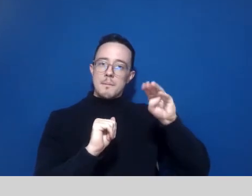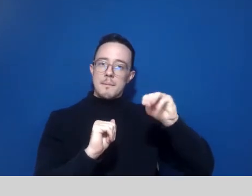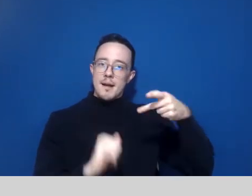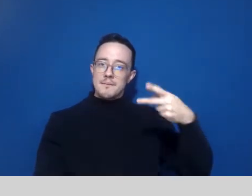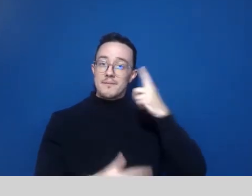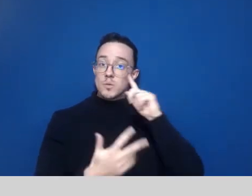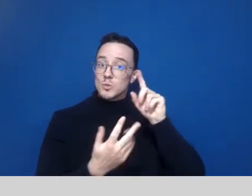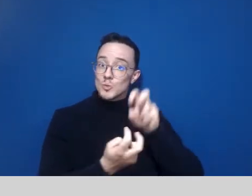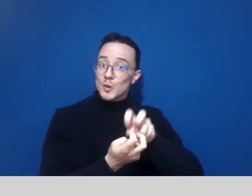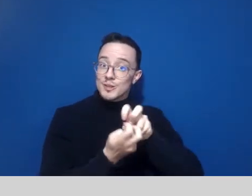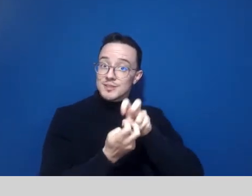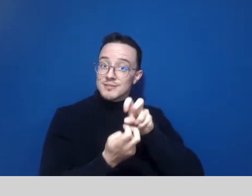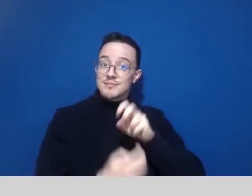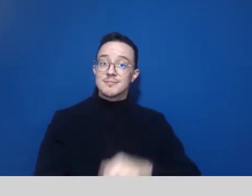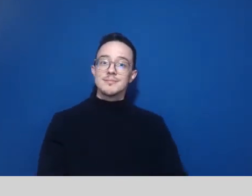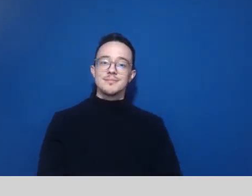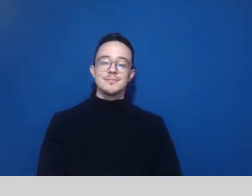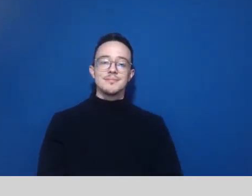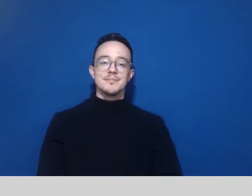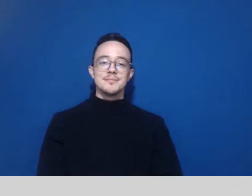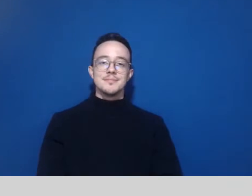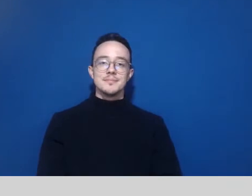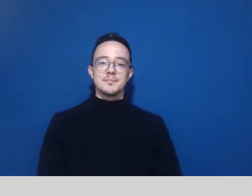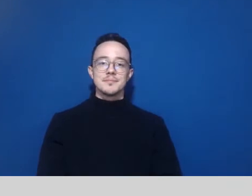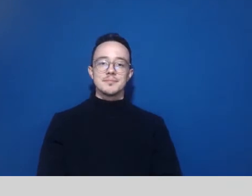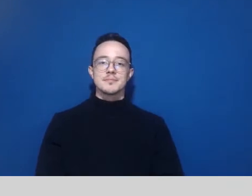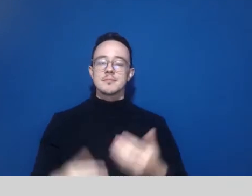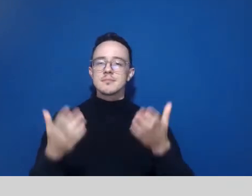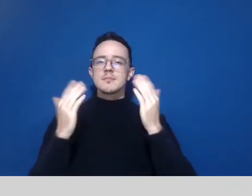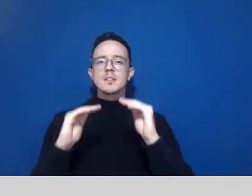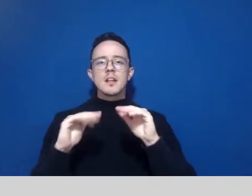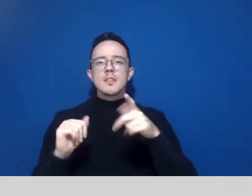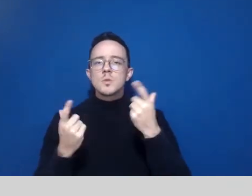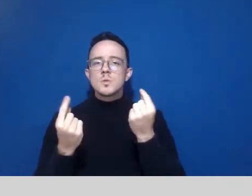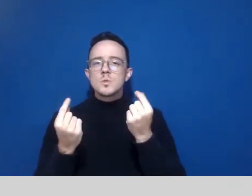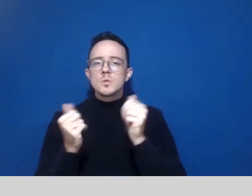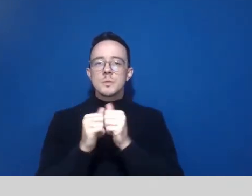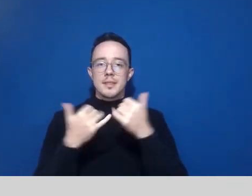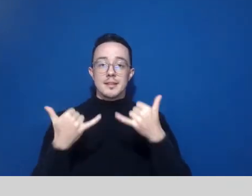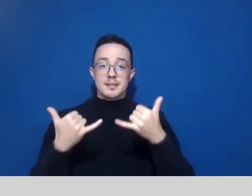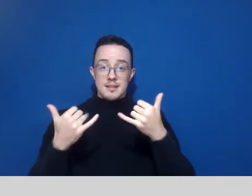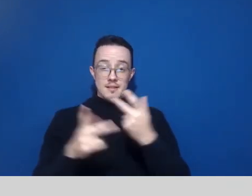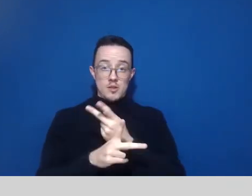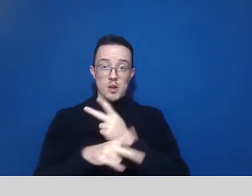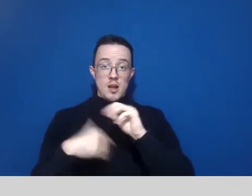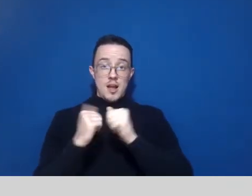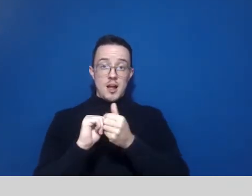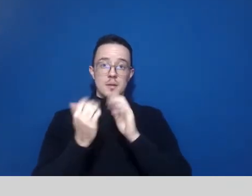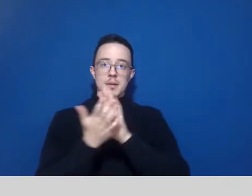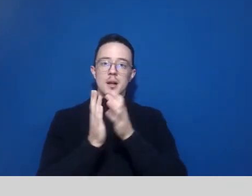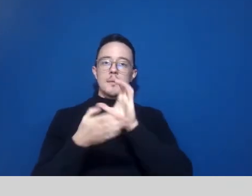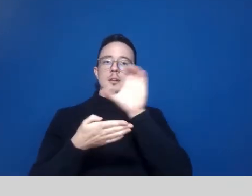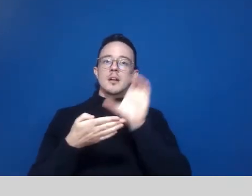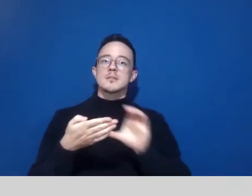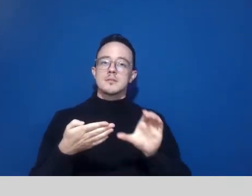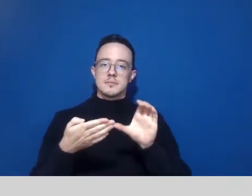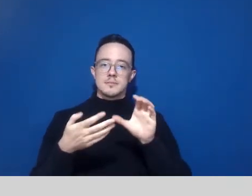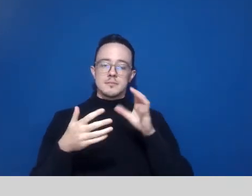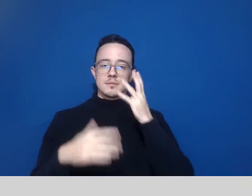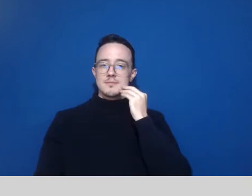So, another thing that I've been doing with this is figuring out how to turn these into much more custom experiences.